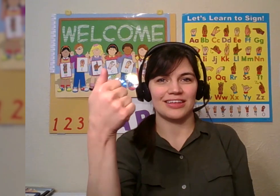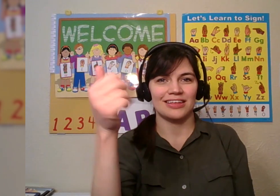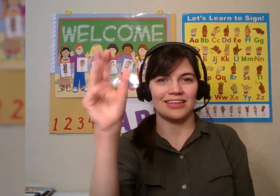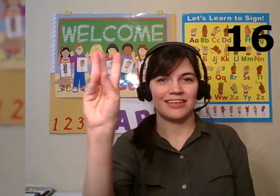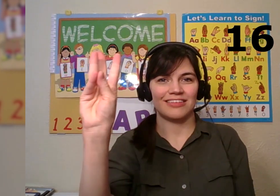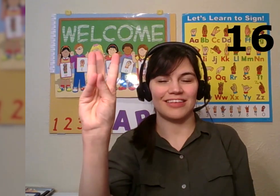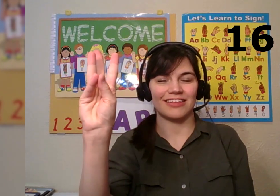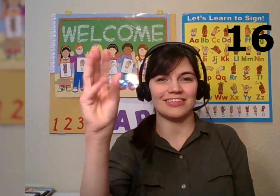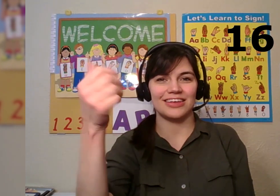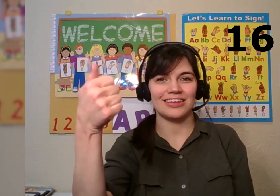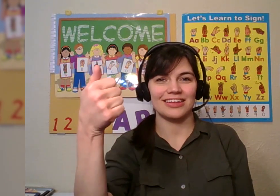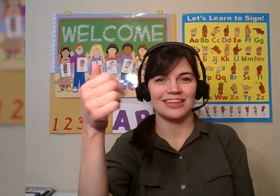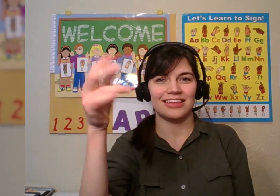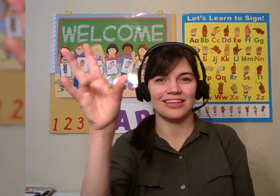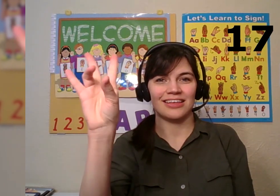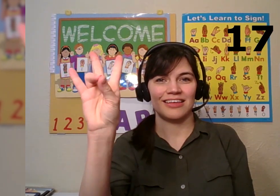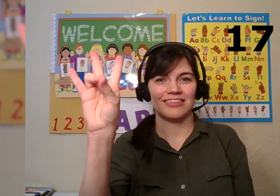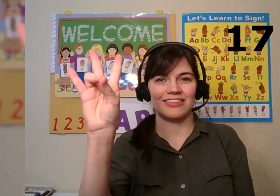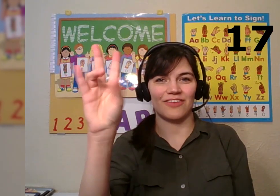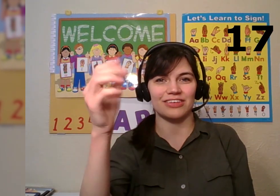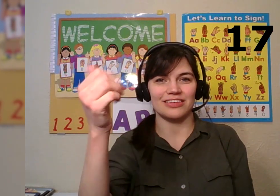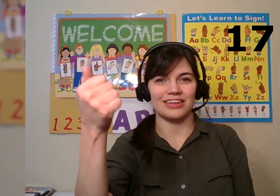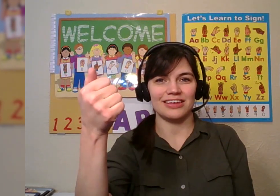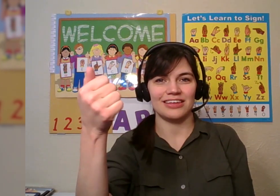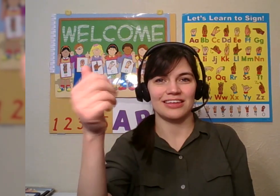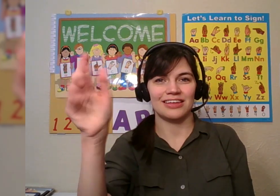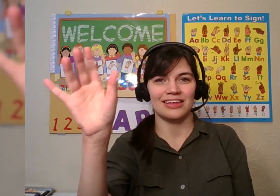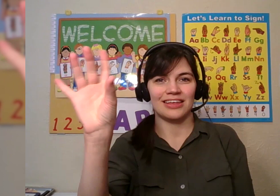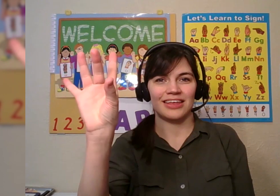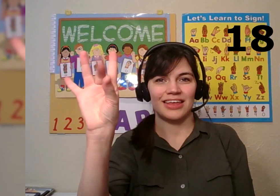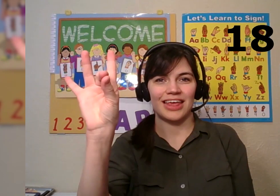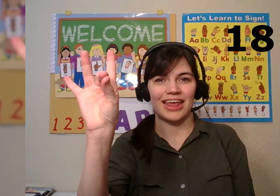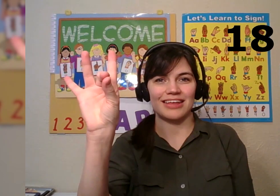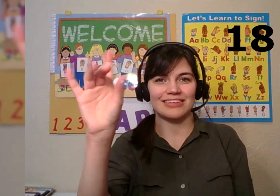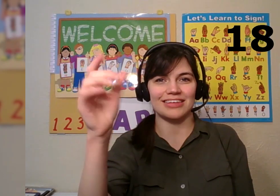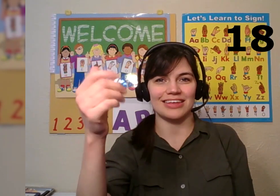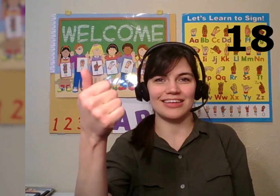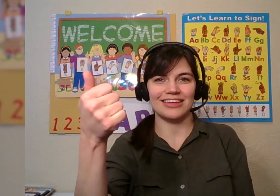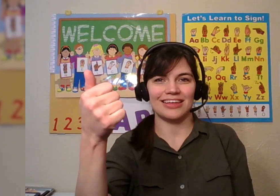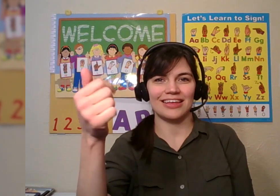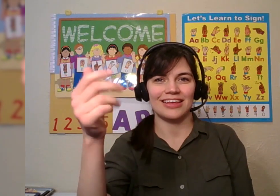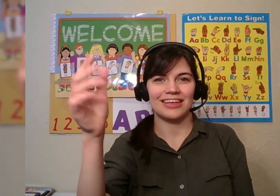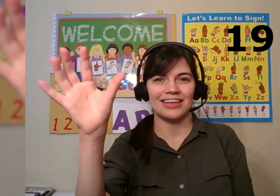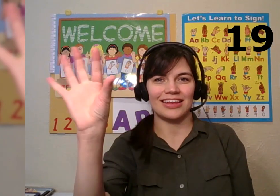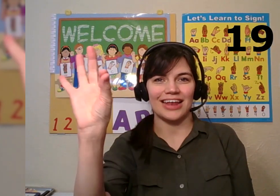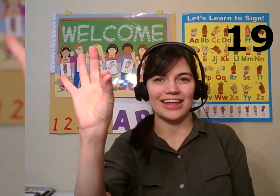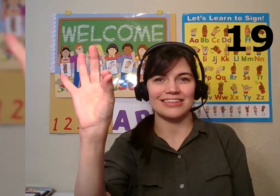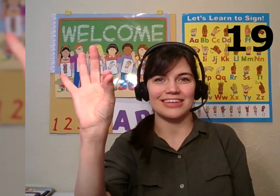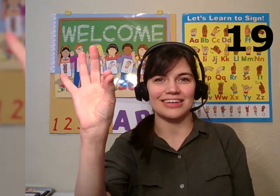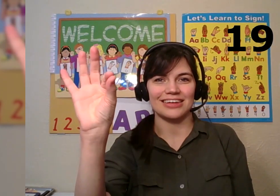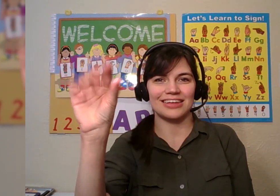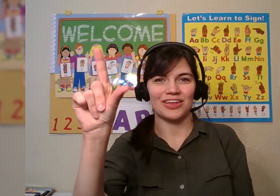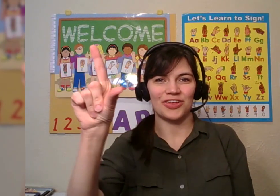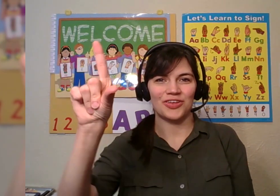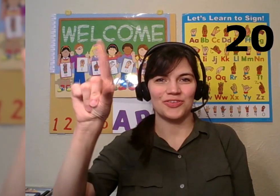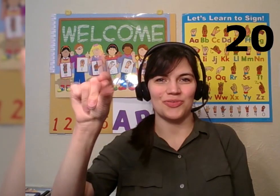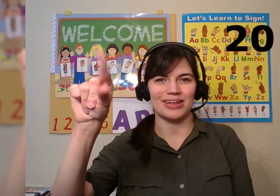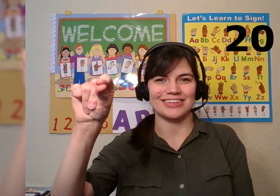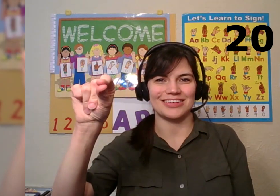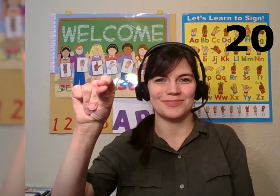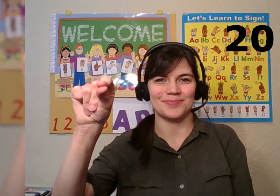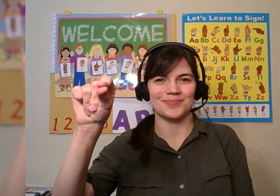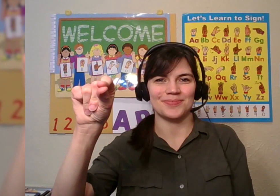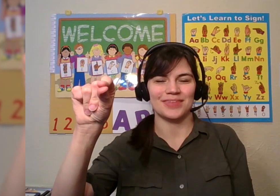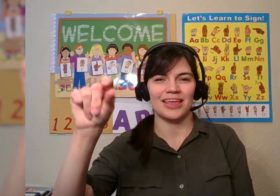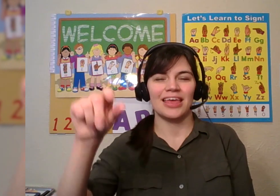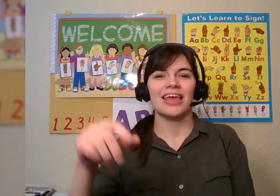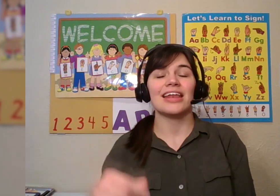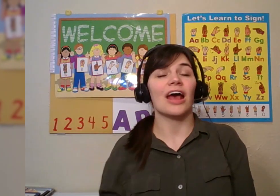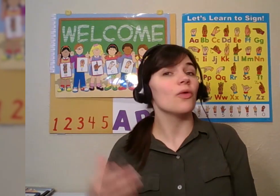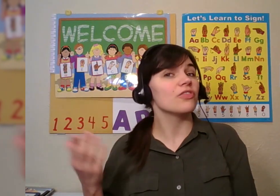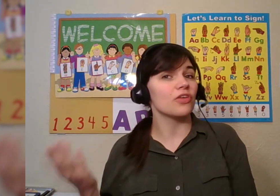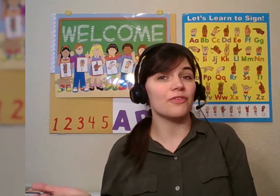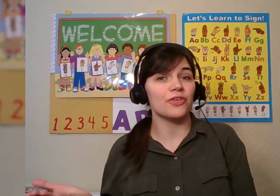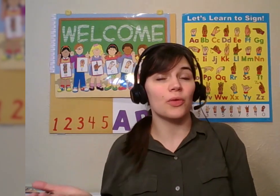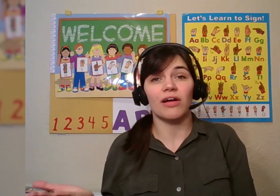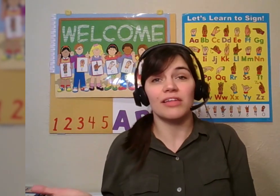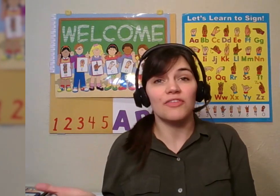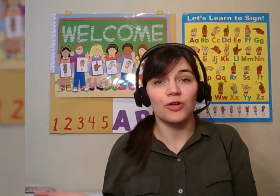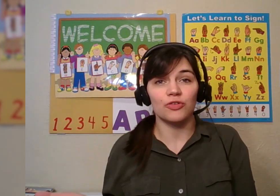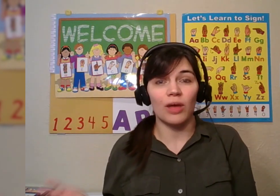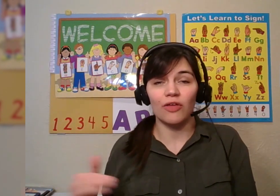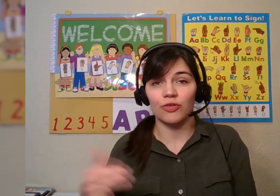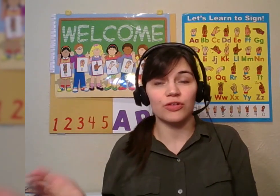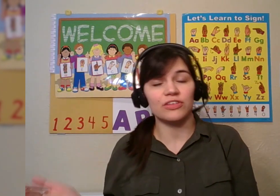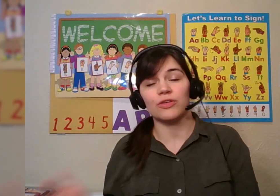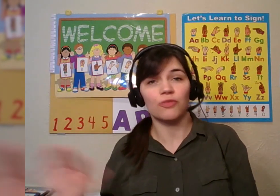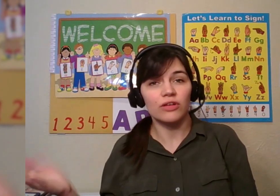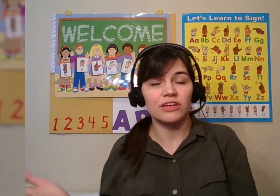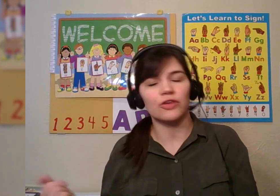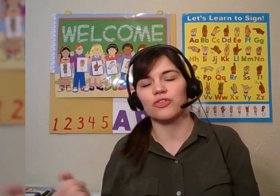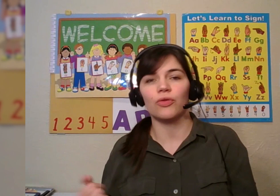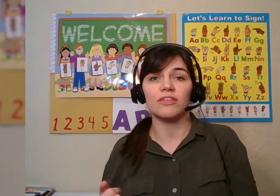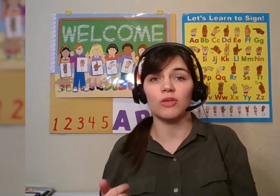16 17 18 19 20. Now, so if you are 11 or 12 or 13 or 14 years old and someone